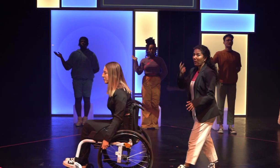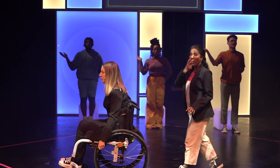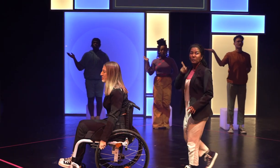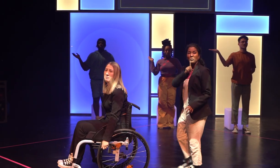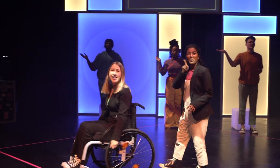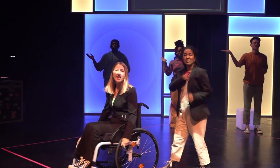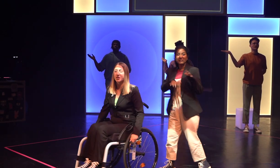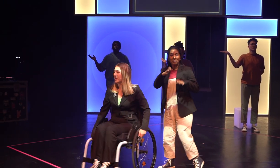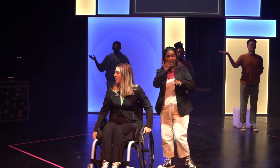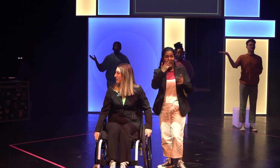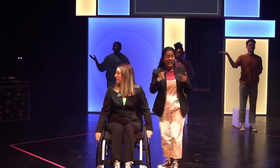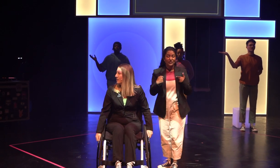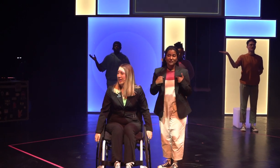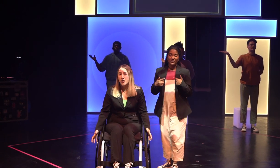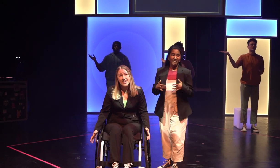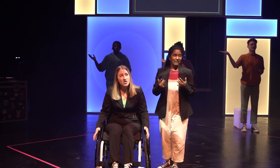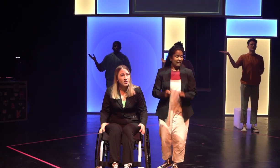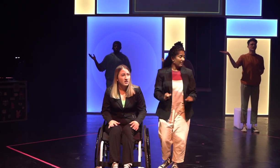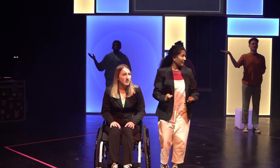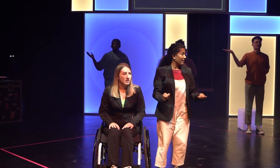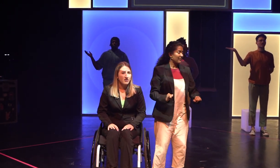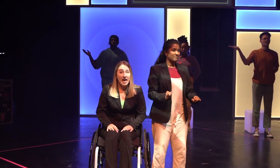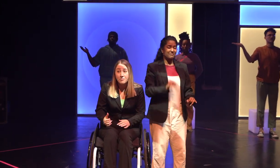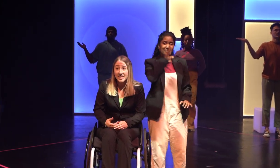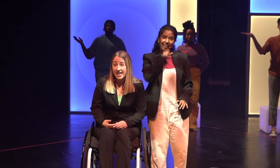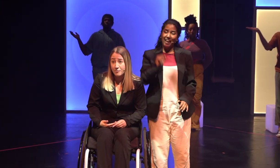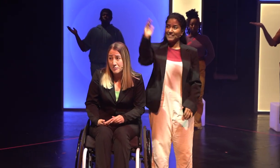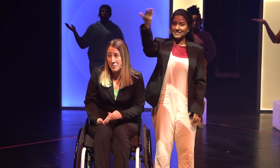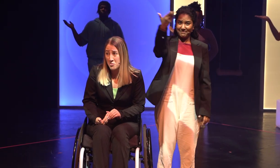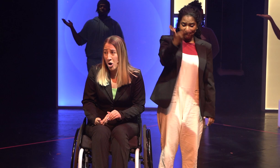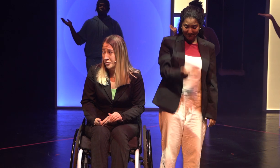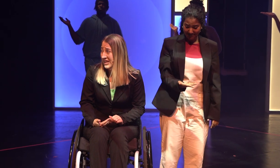and some people my age. They're cringe. Hate being served by people in posh